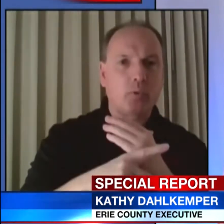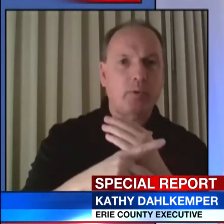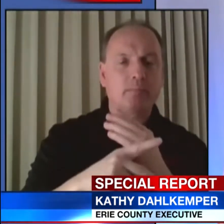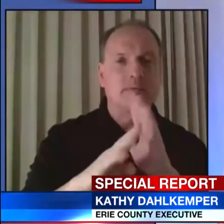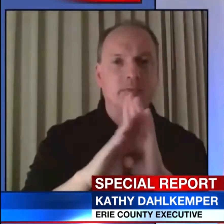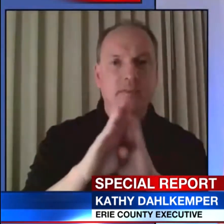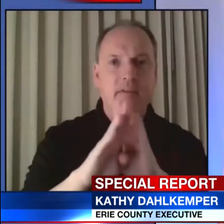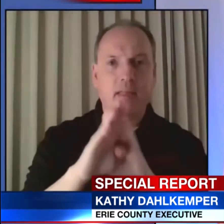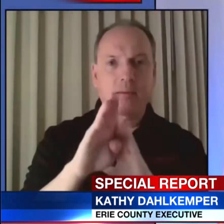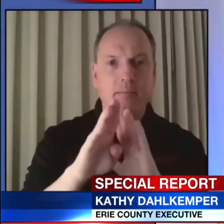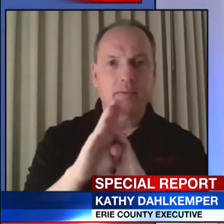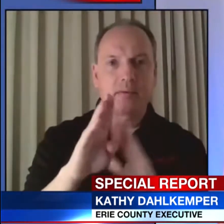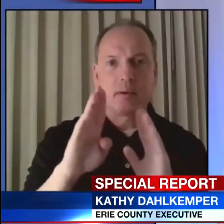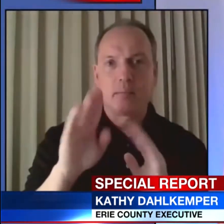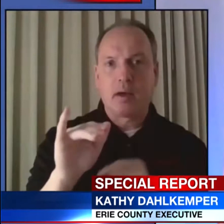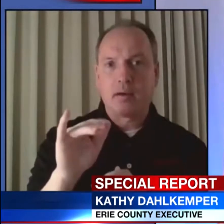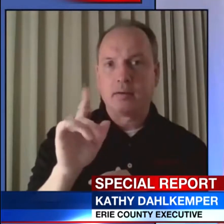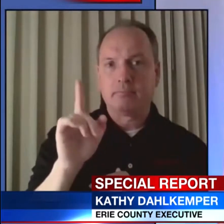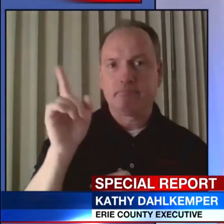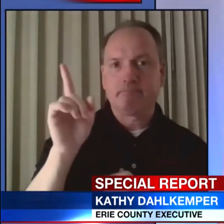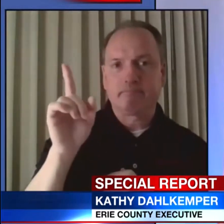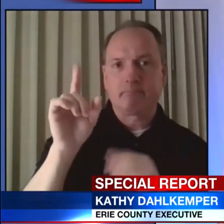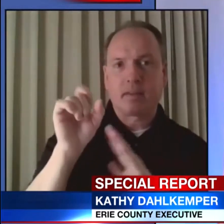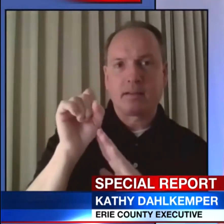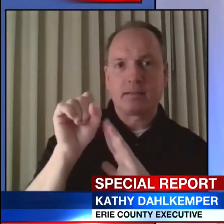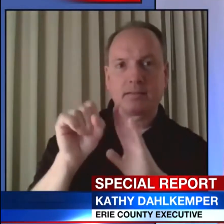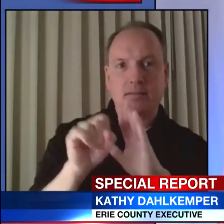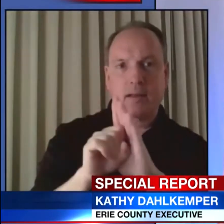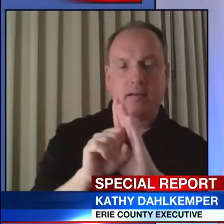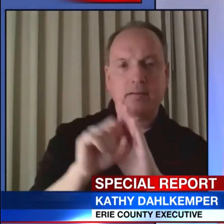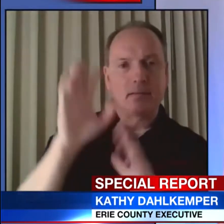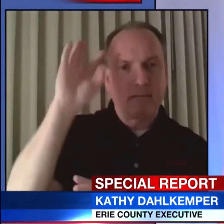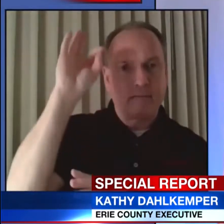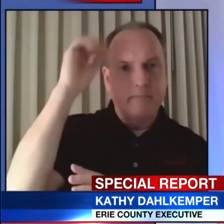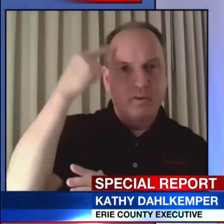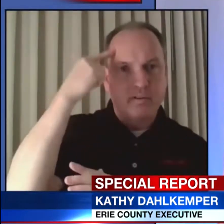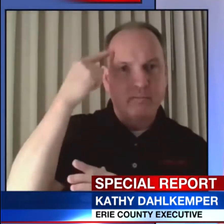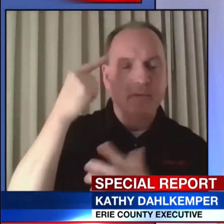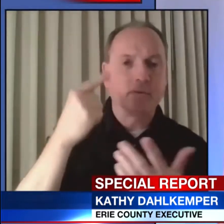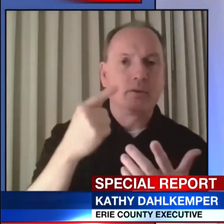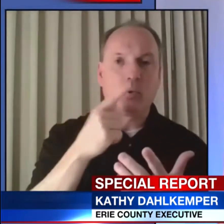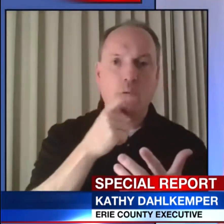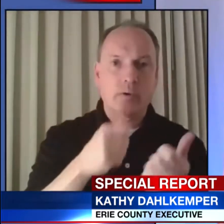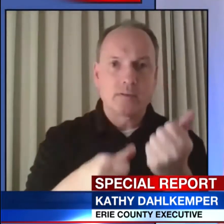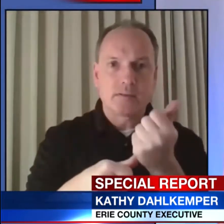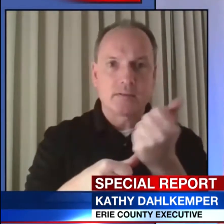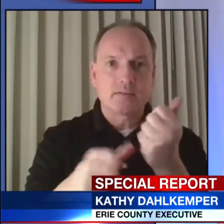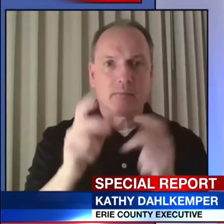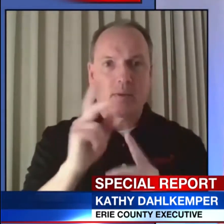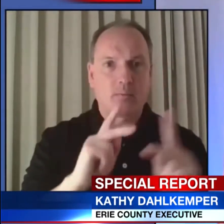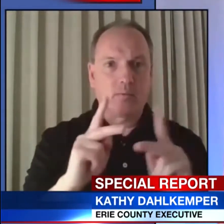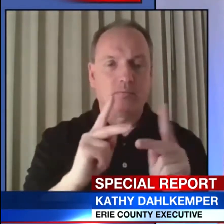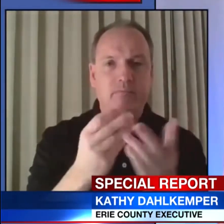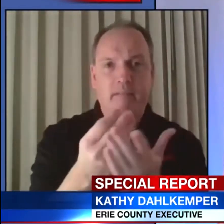WE KNOW THAT THERE HAS BEEN A NUMBER OF DIFFERENT PROGRAMS THAT HAS BEEN PUT FORWARD BY THE FEDERAL